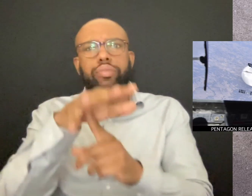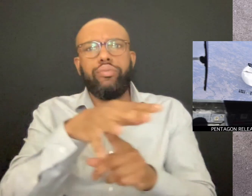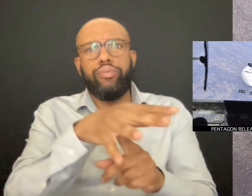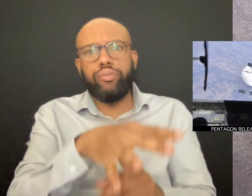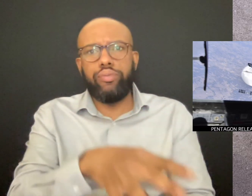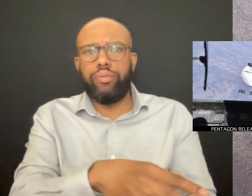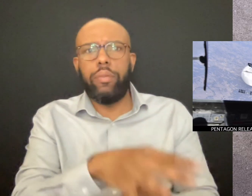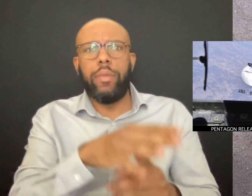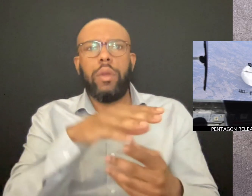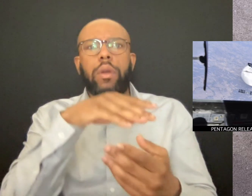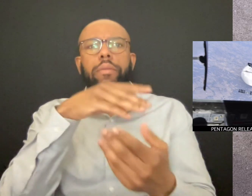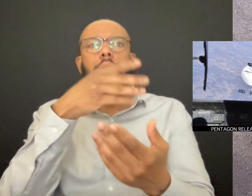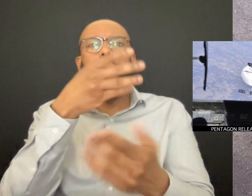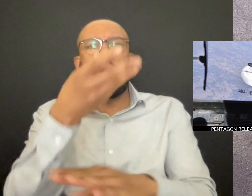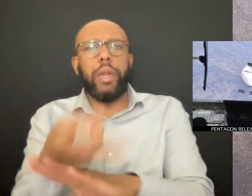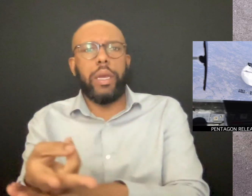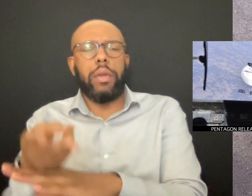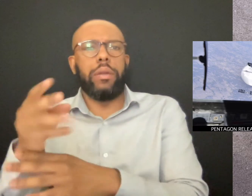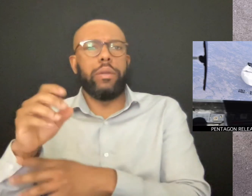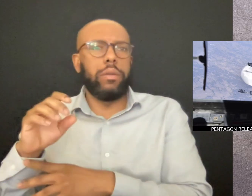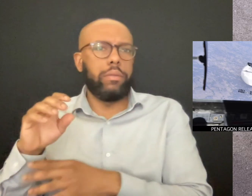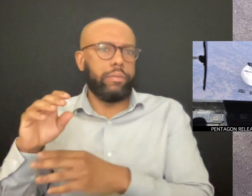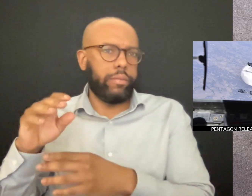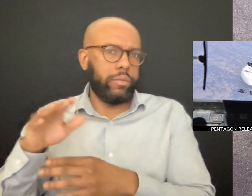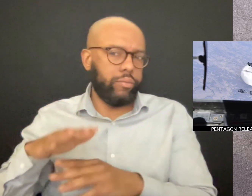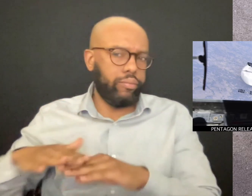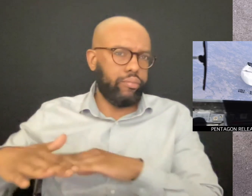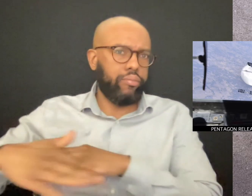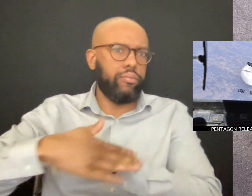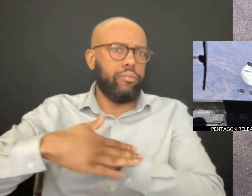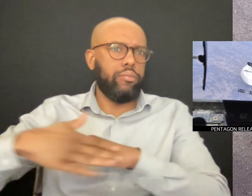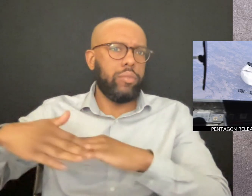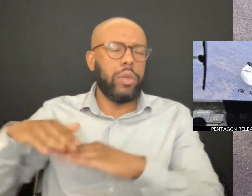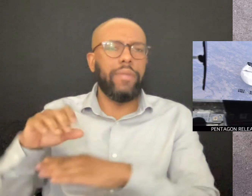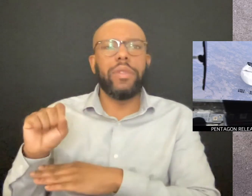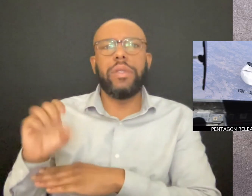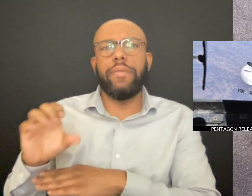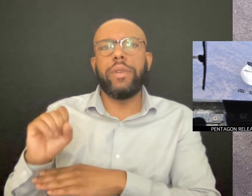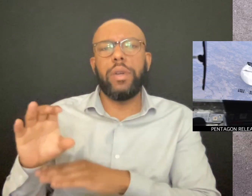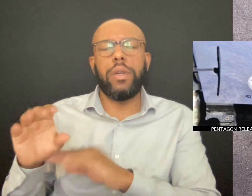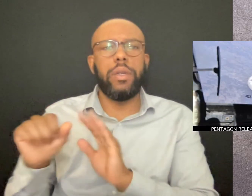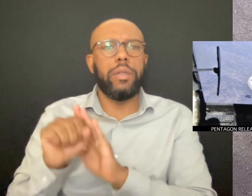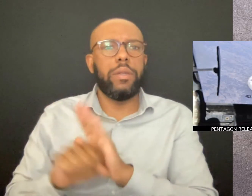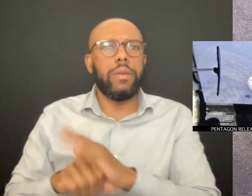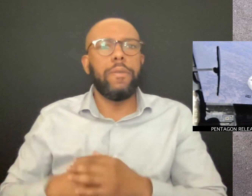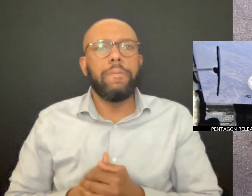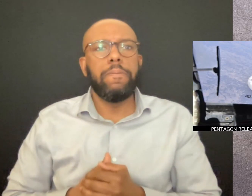it was originally spotted on January 28 and shot down a week later off the coast of South Carolina